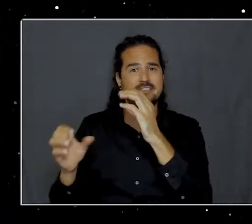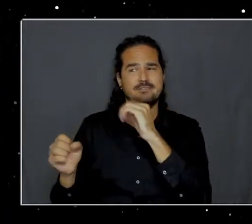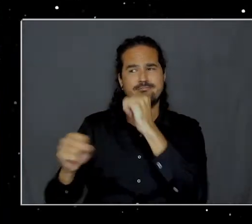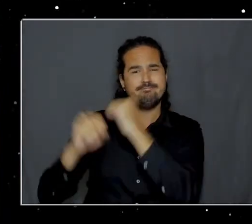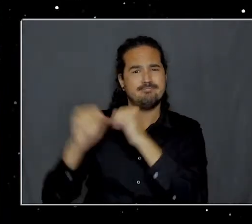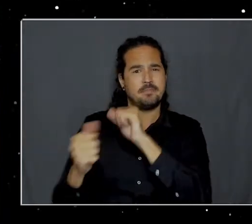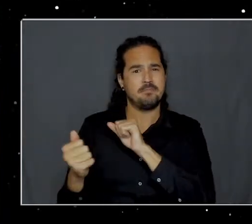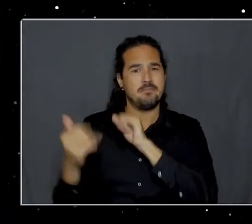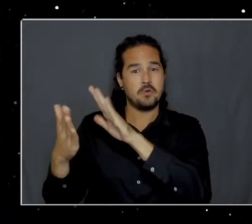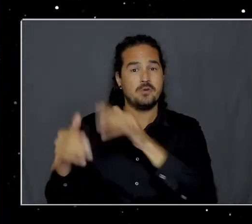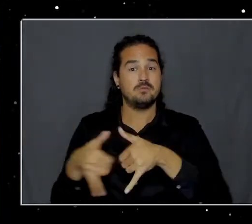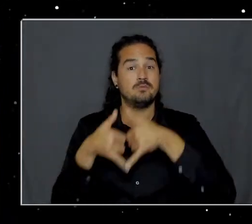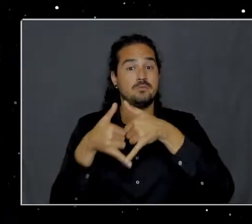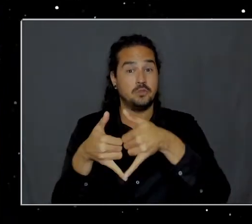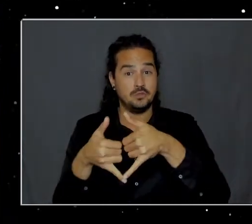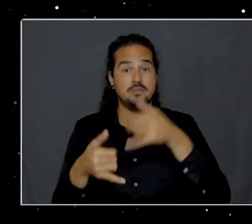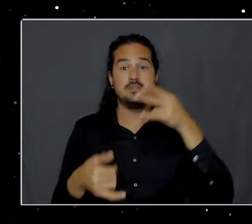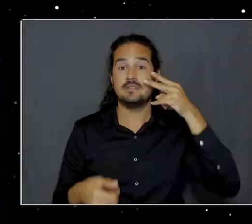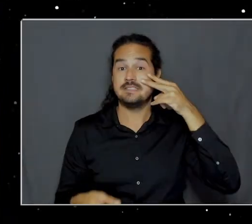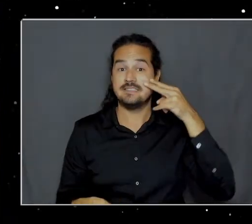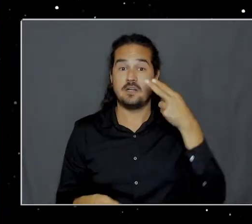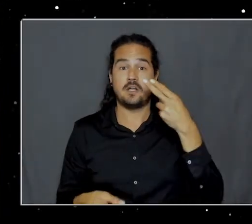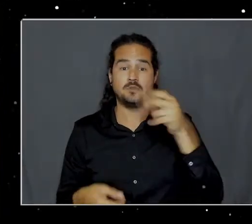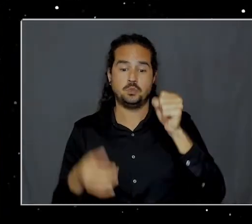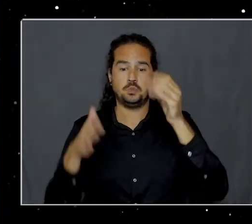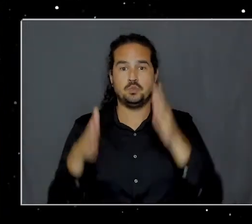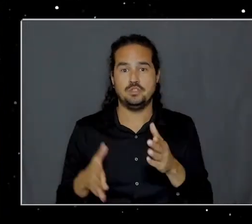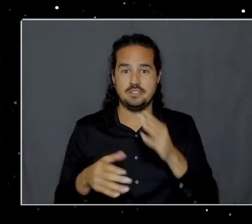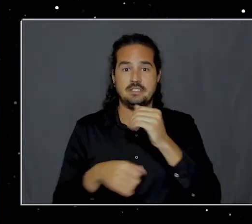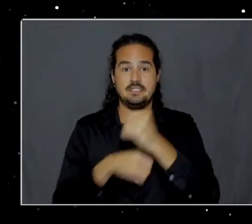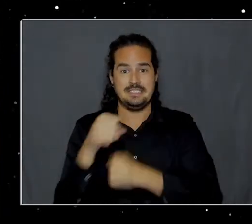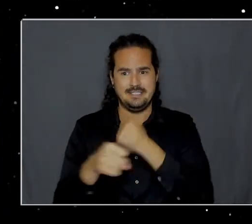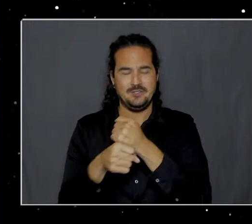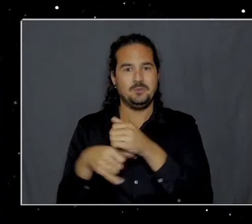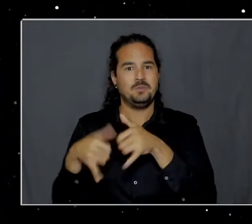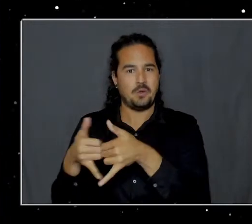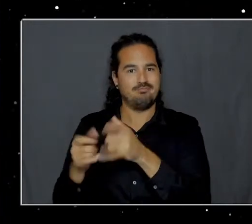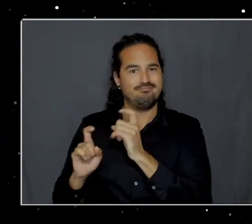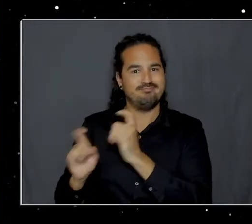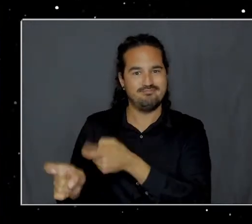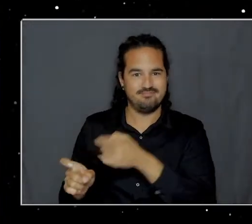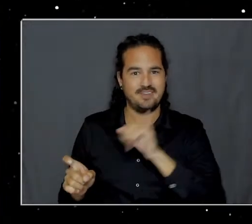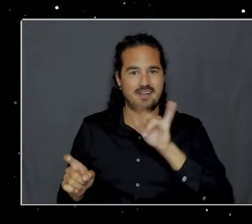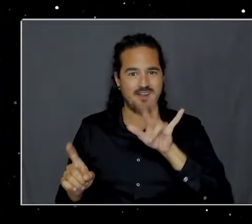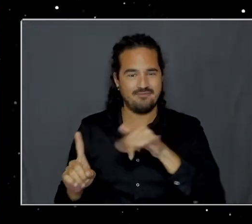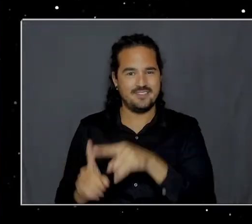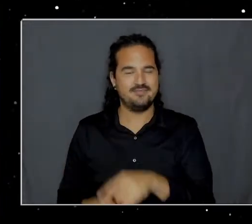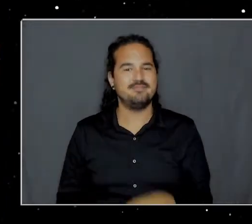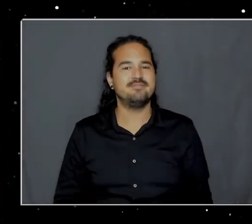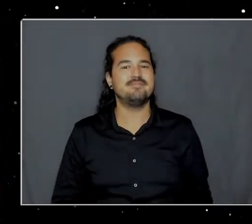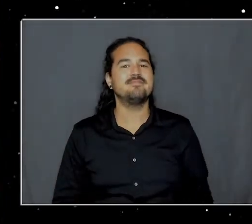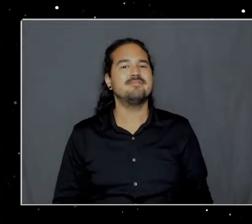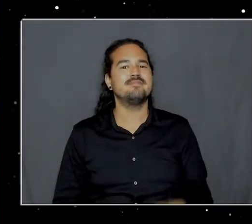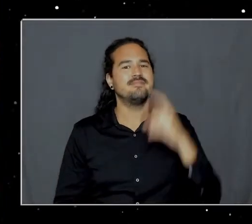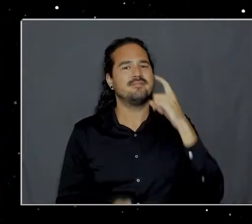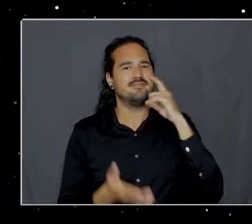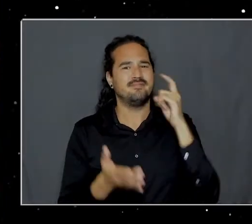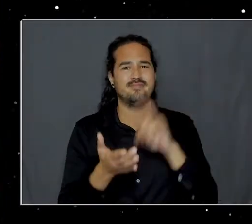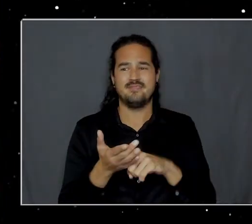THE INDIAN HIGH SCHOOLER OF THE YEAR AWARD BY THE WASHINGTON STATE INDIAN EDUCATION